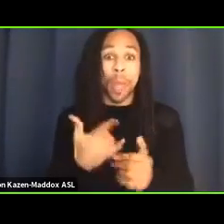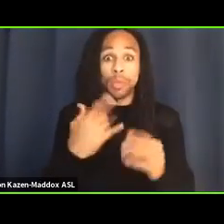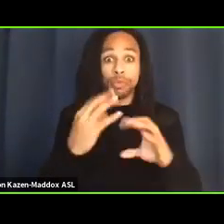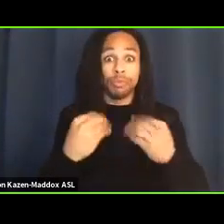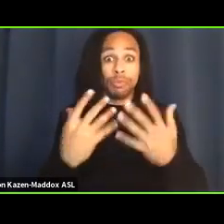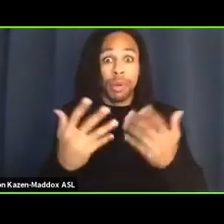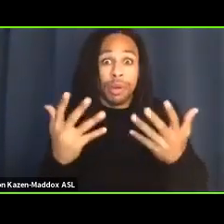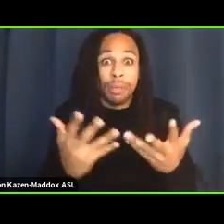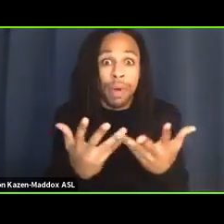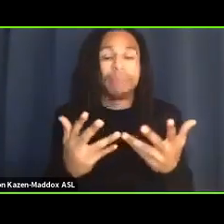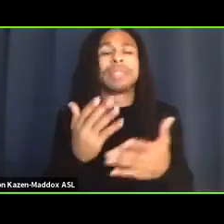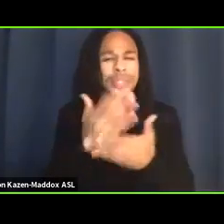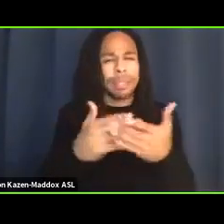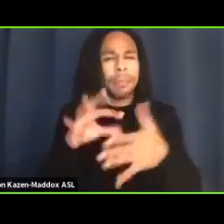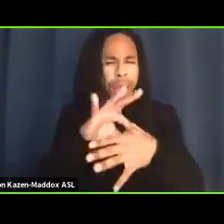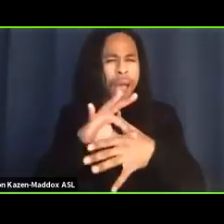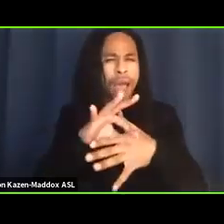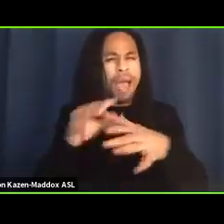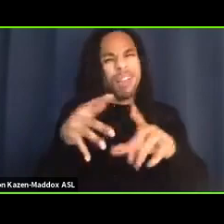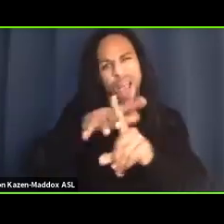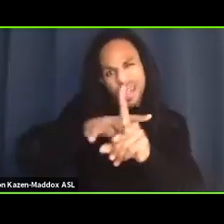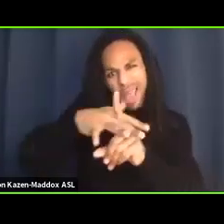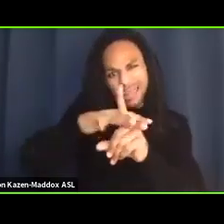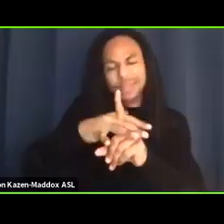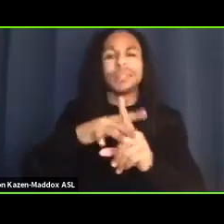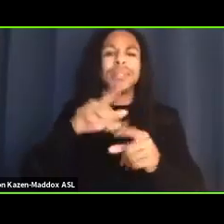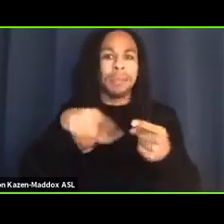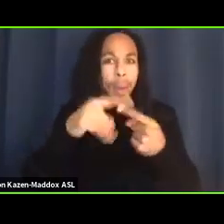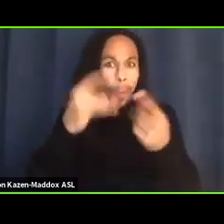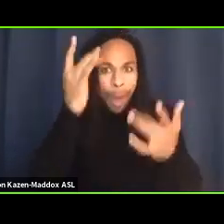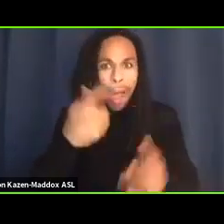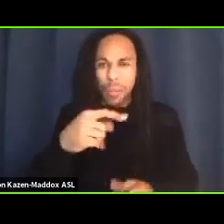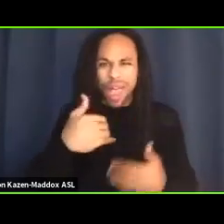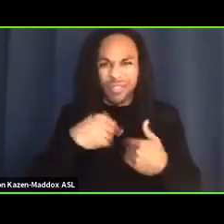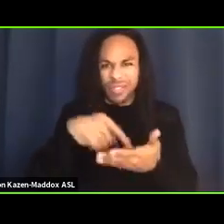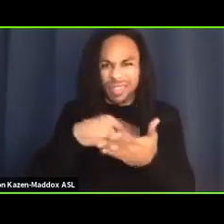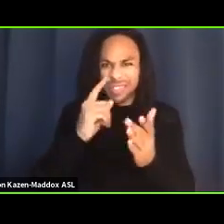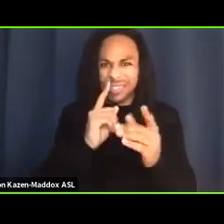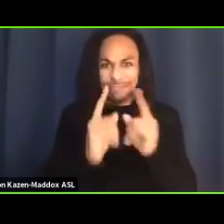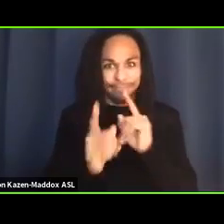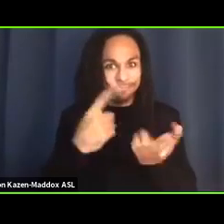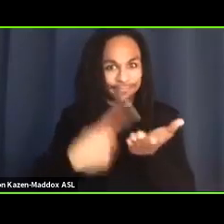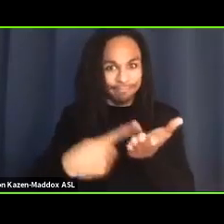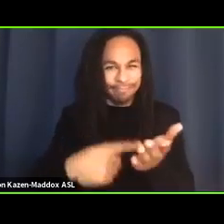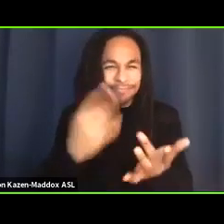and a bold lip and filled in overgrown eyebrows. Behind me is a background that is